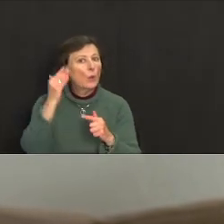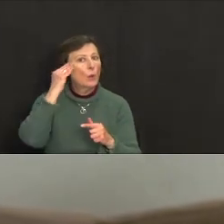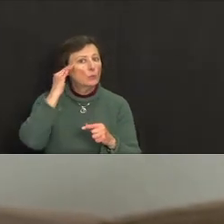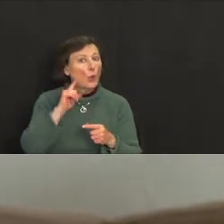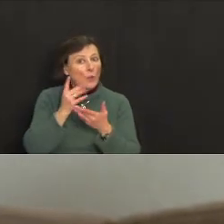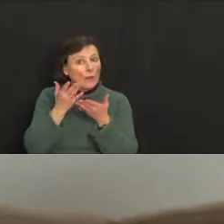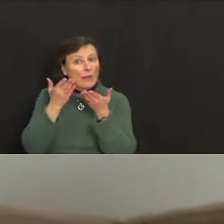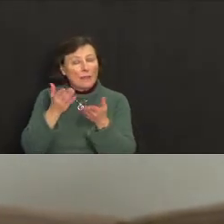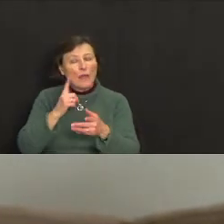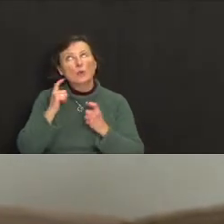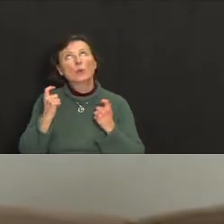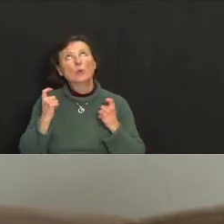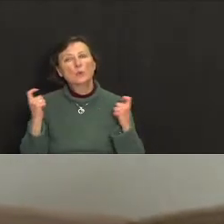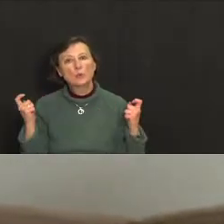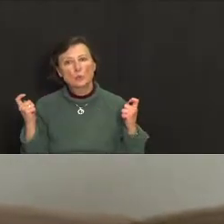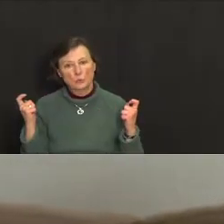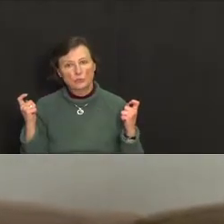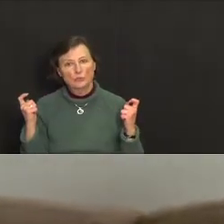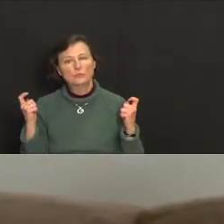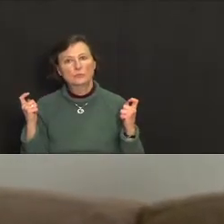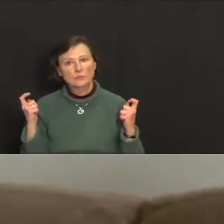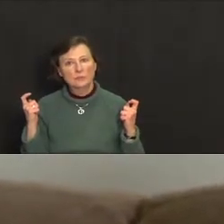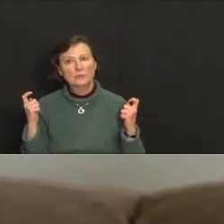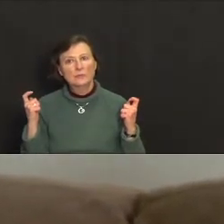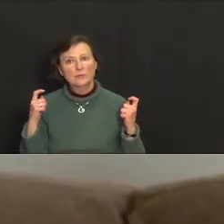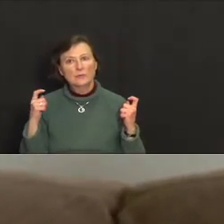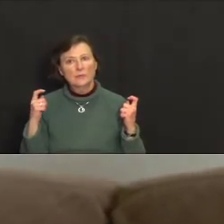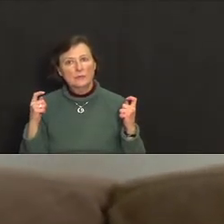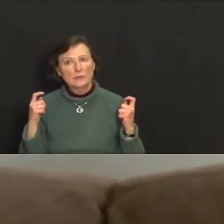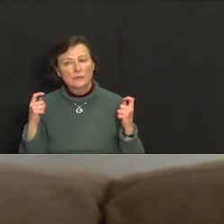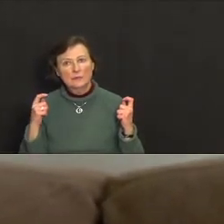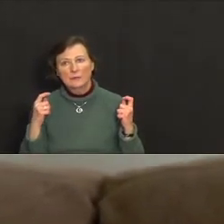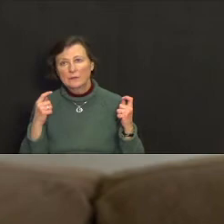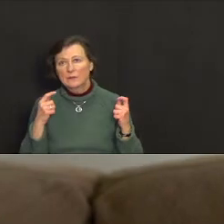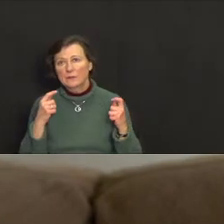really, really huge. Yeah because we wouldn't have been able to do it by ourselves. Yeah, it